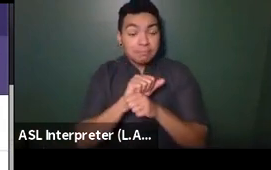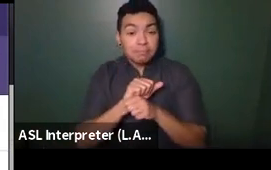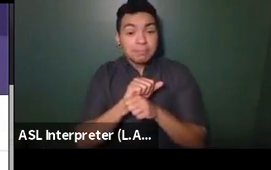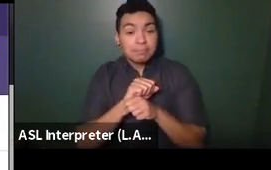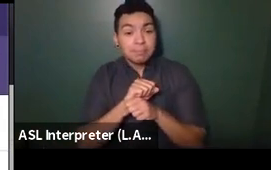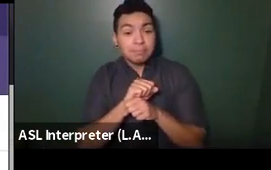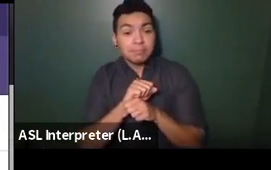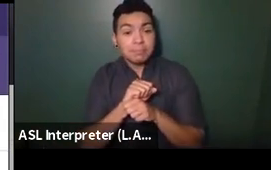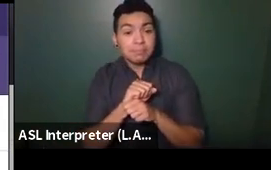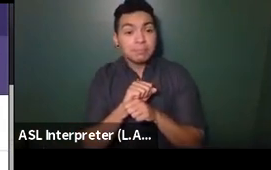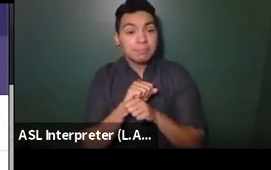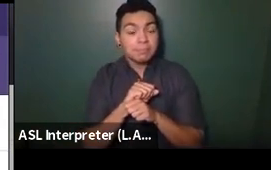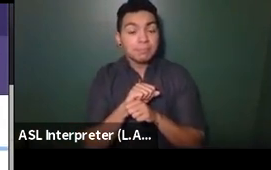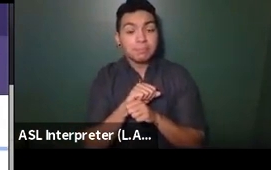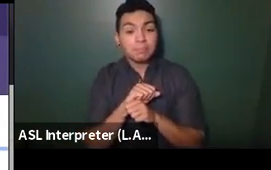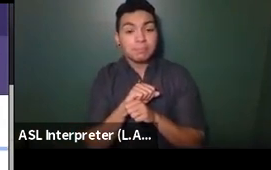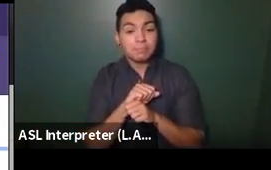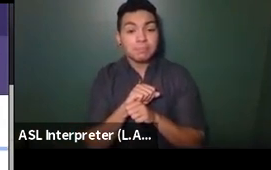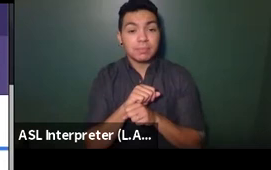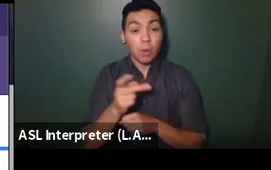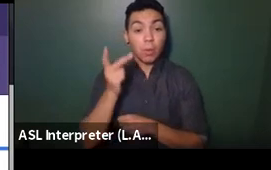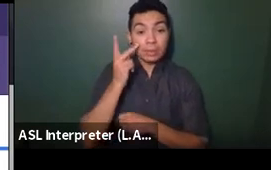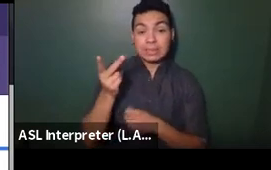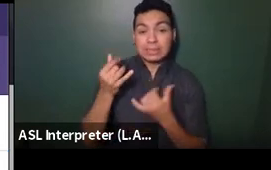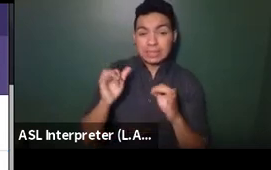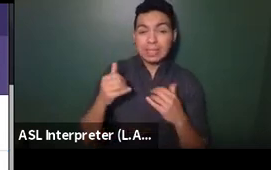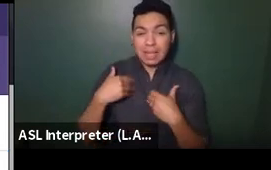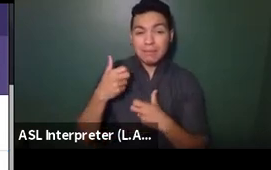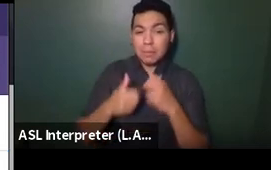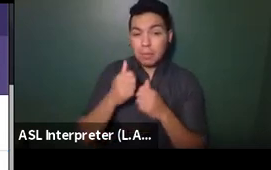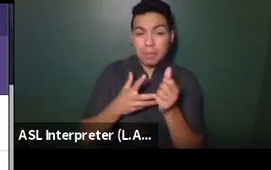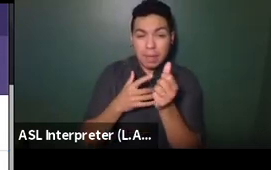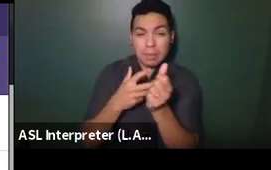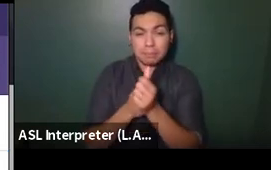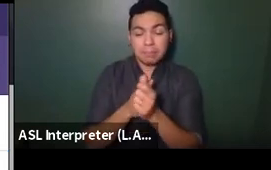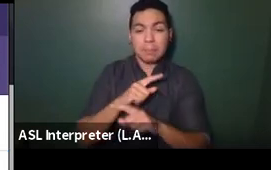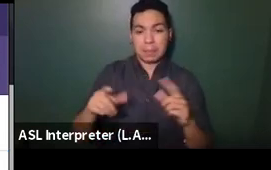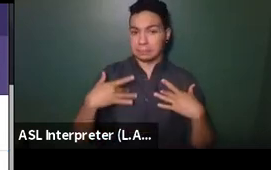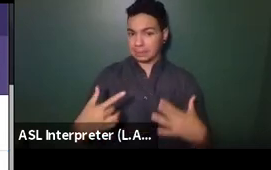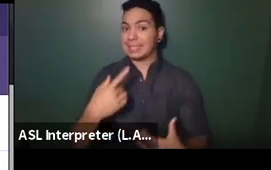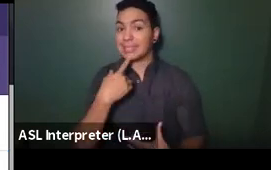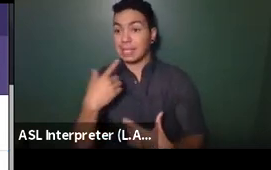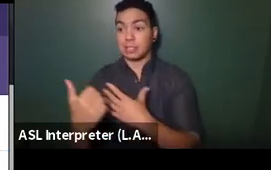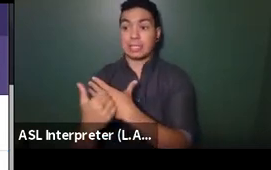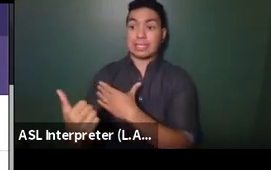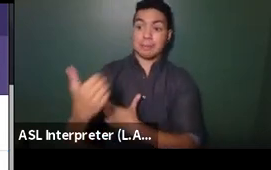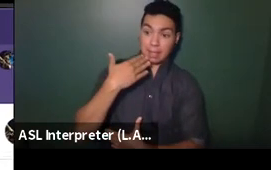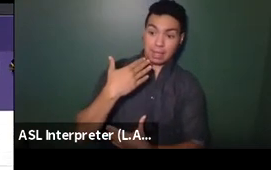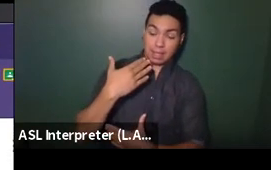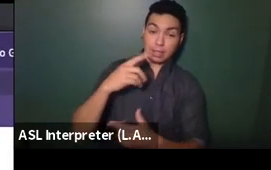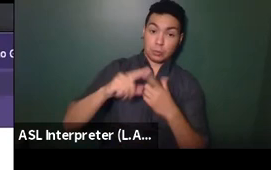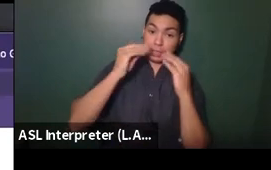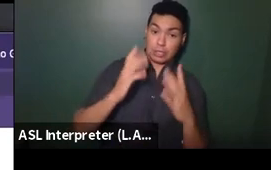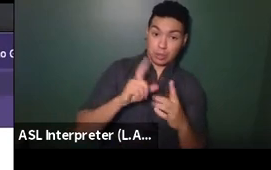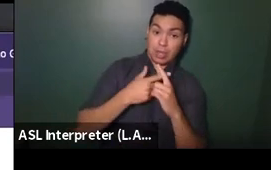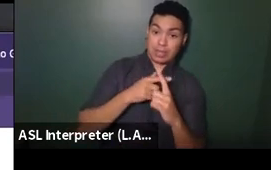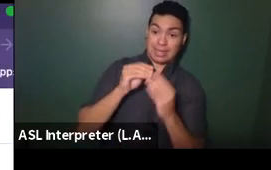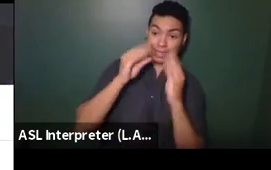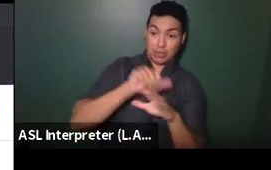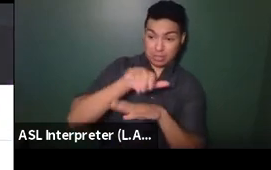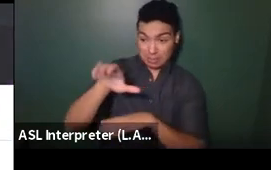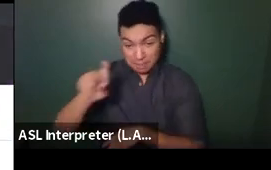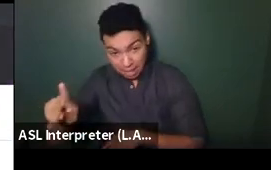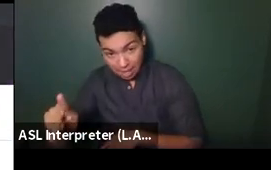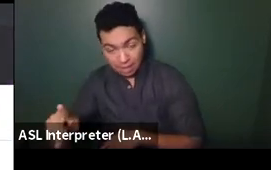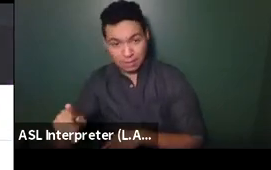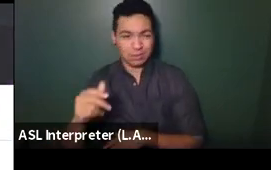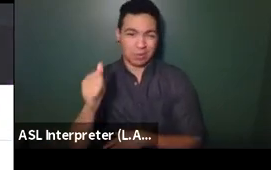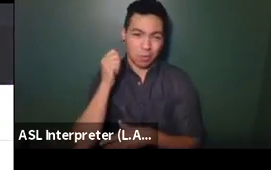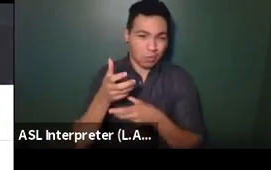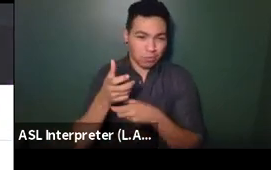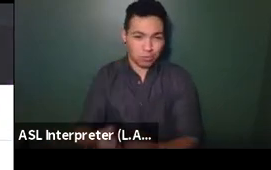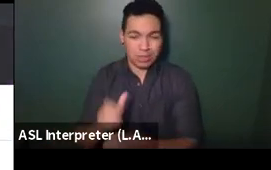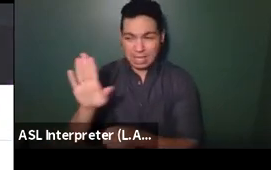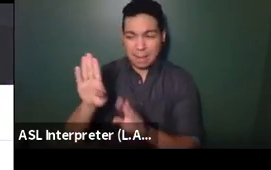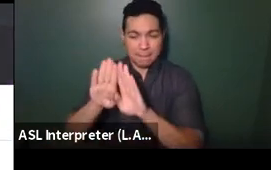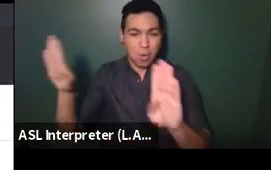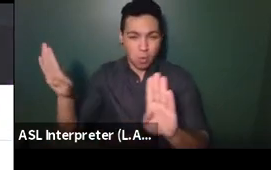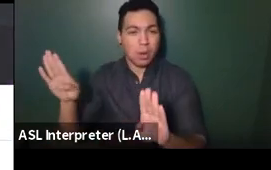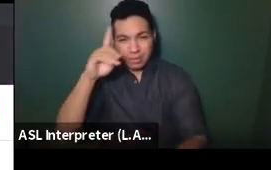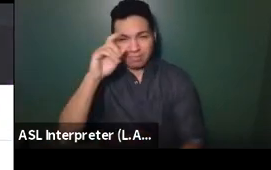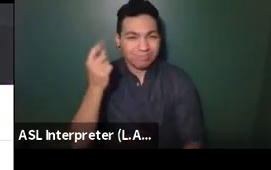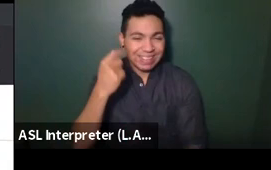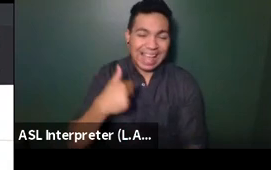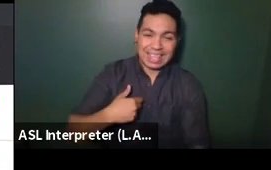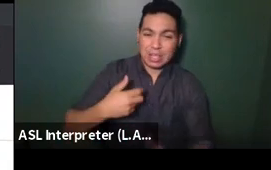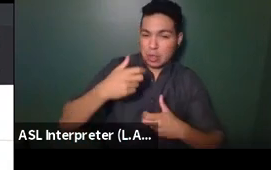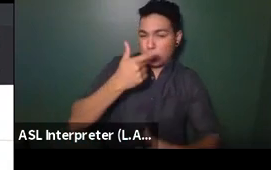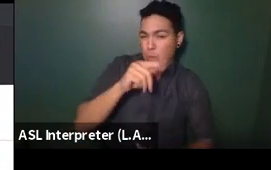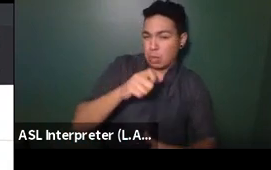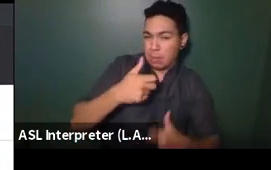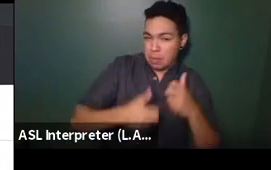Katherine Livick - ESD 112: Looks like it, looks like he's still having problems updating here, but it would actually say that he had turned it in here. I'm not going to trust this student anymore because I think I'm having problems with my Google. Don't worry about this because I think it's all me.